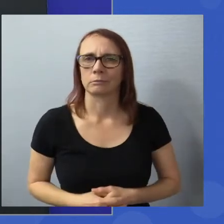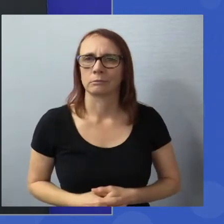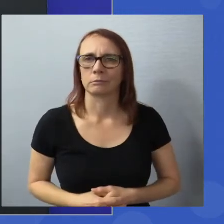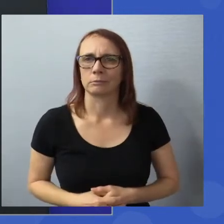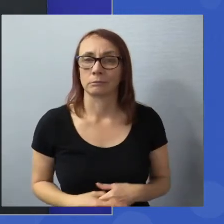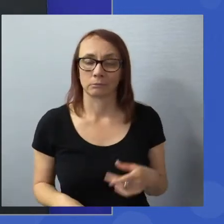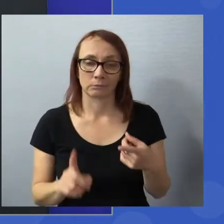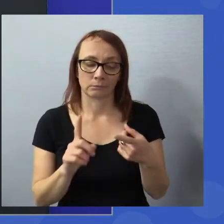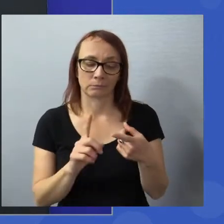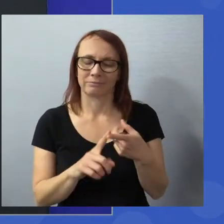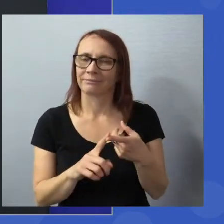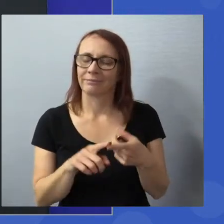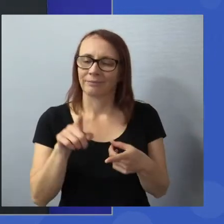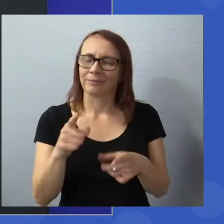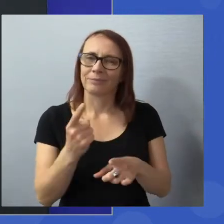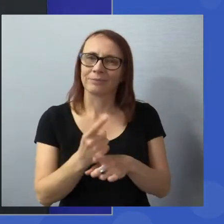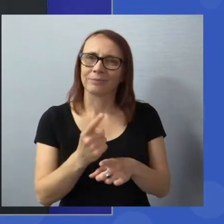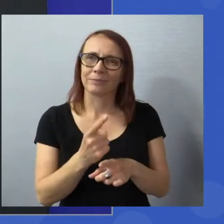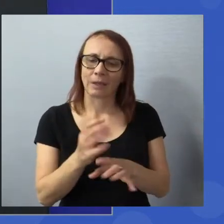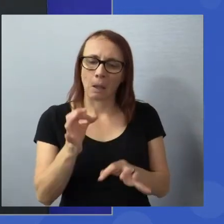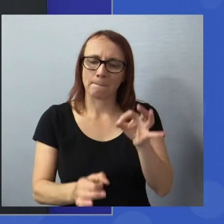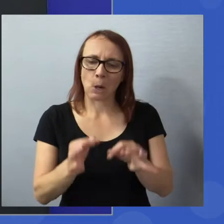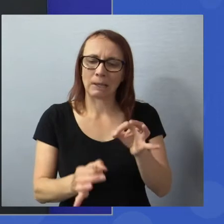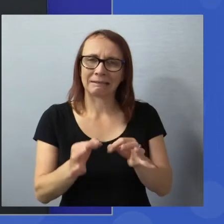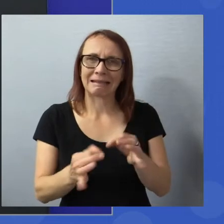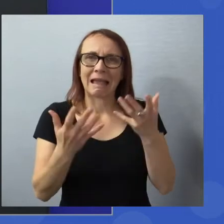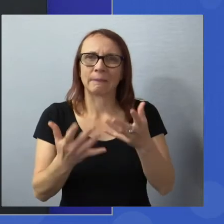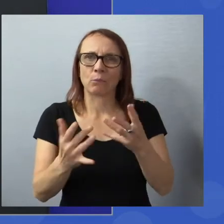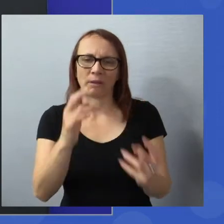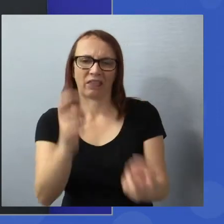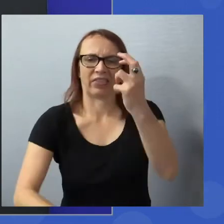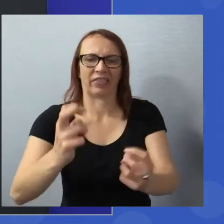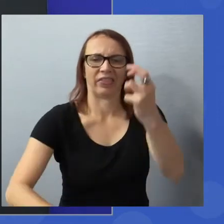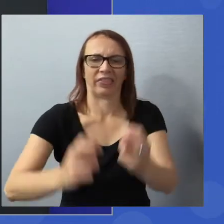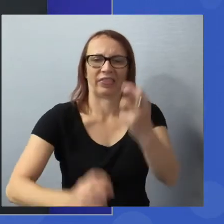idea of making politics less adversarial so encouraging more cross-party